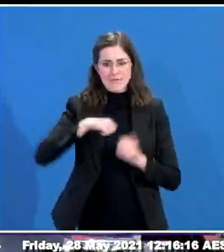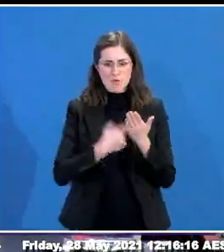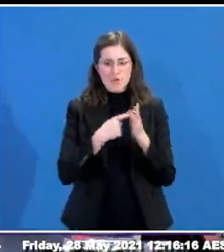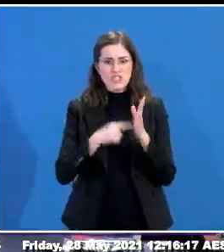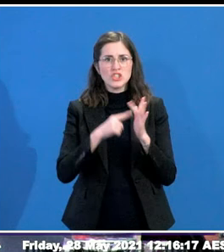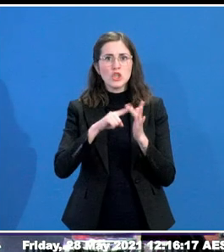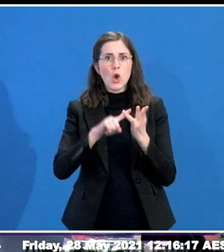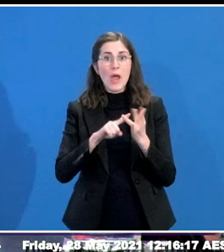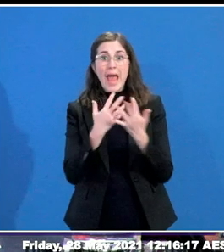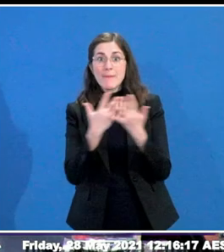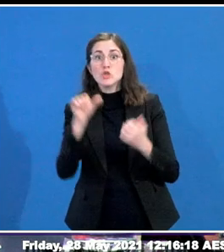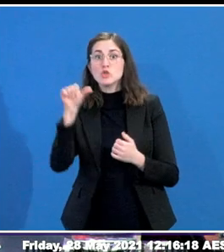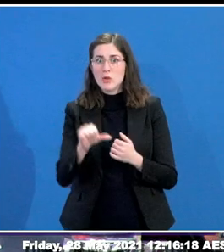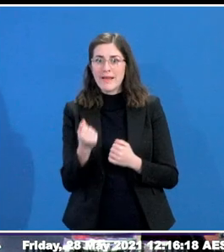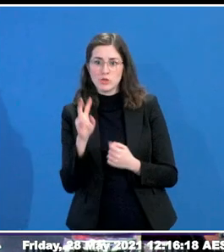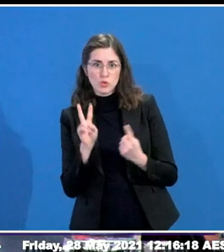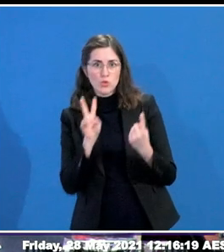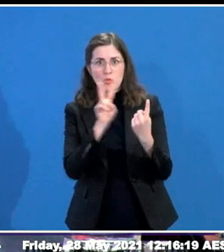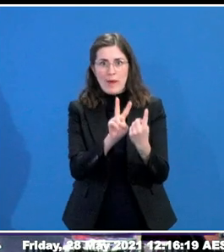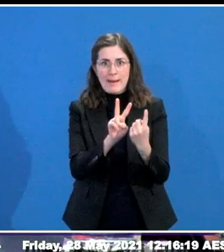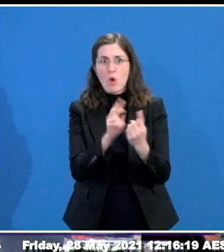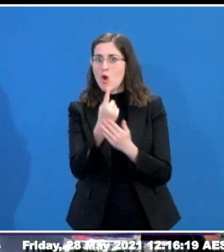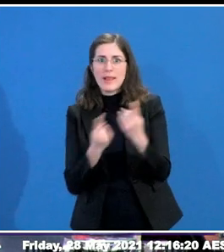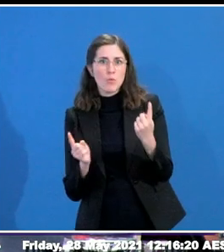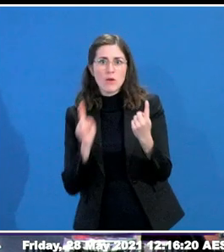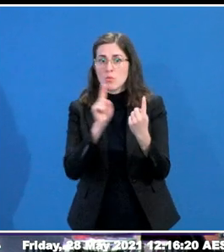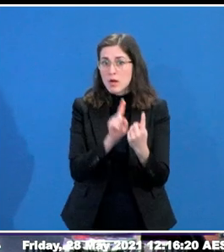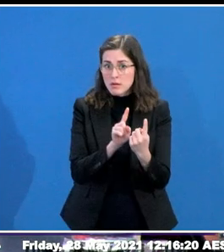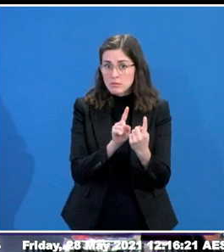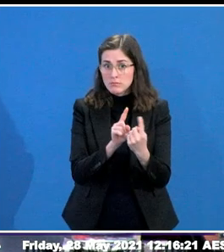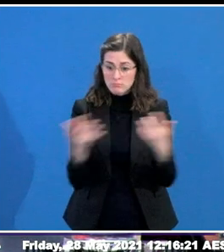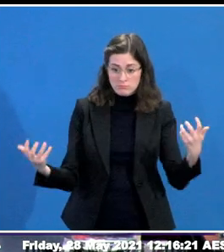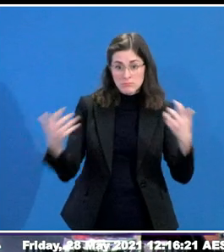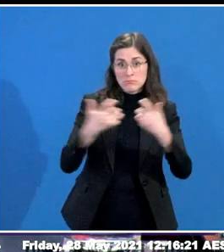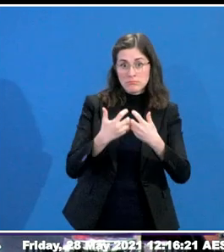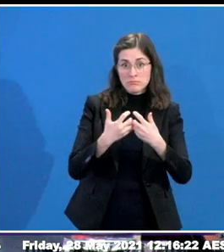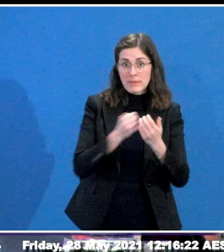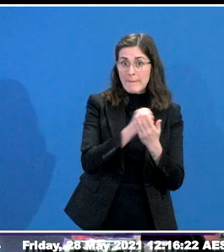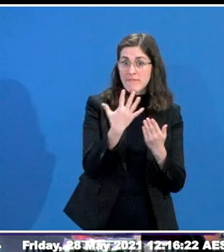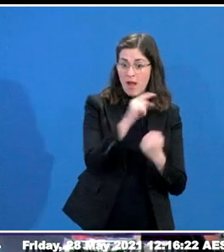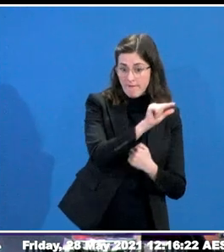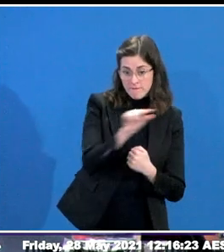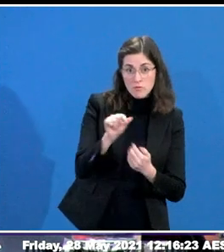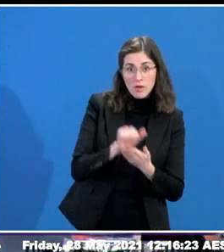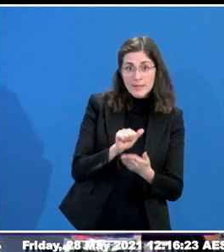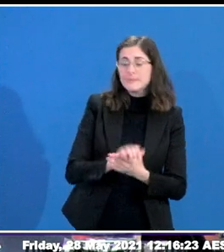And that lines up with bullet point number five; that is the case? Yes. Yes, correct.